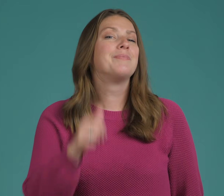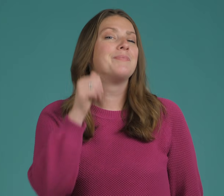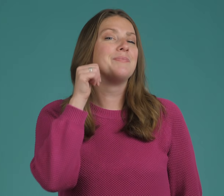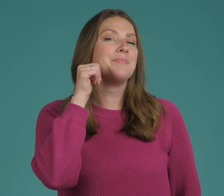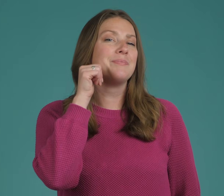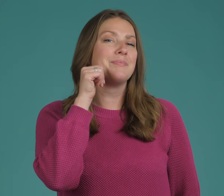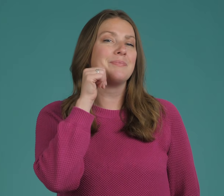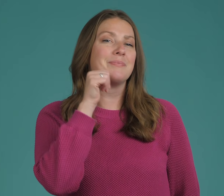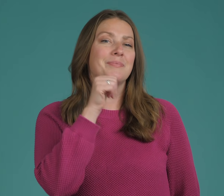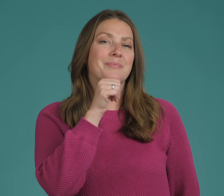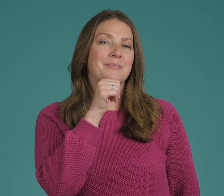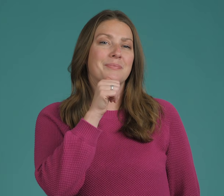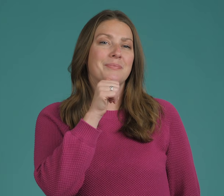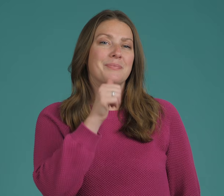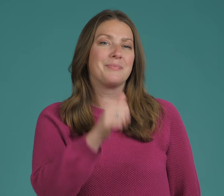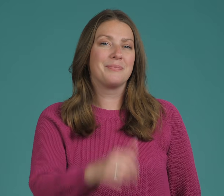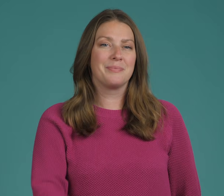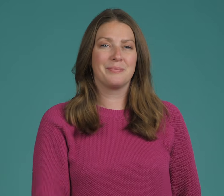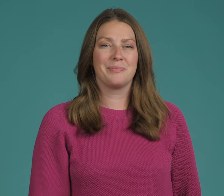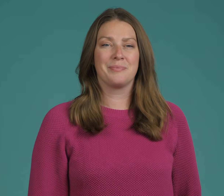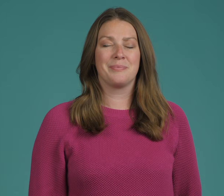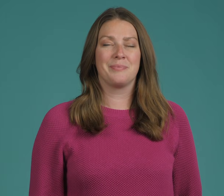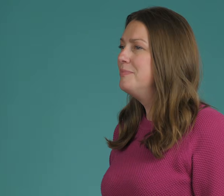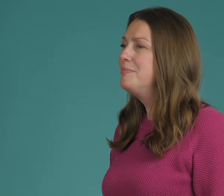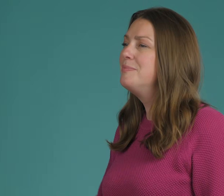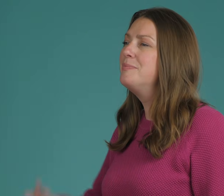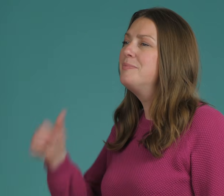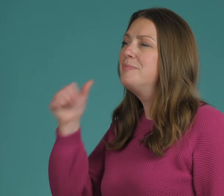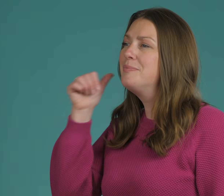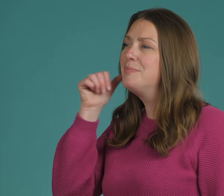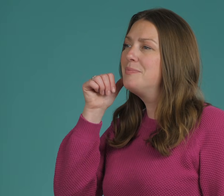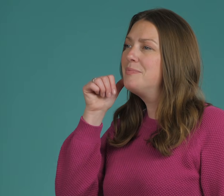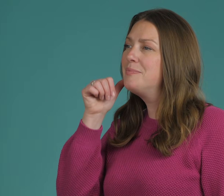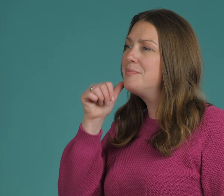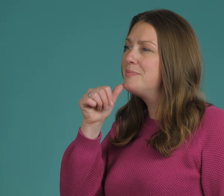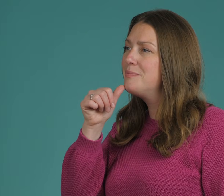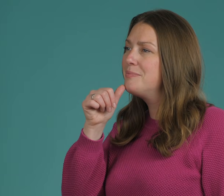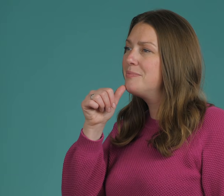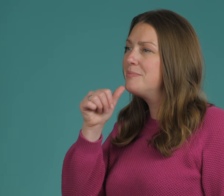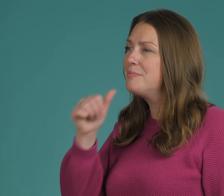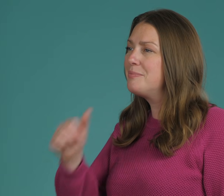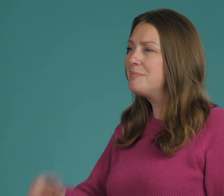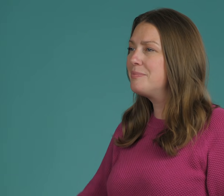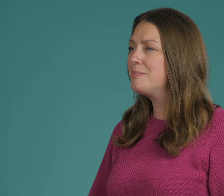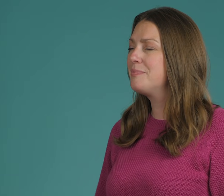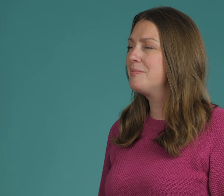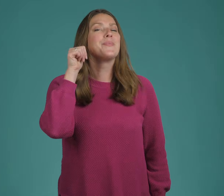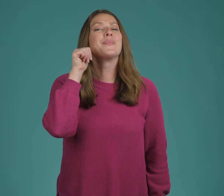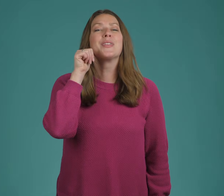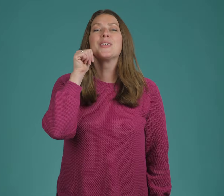It's your thumb coming down the side of your chin, referencing to the string on the girl's bonnet.